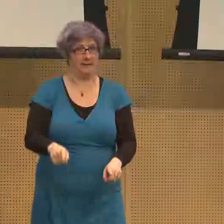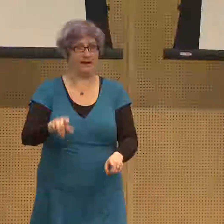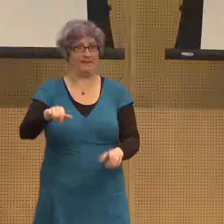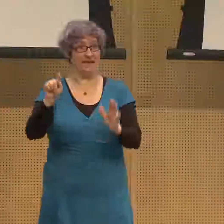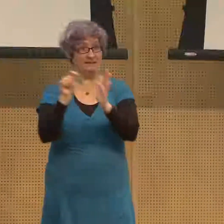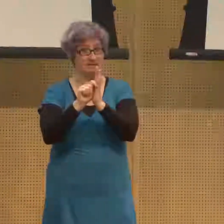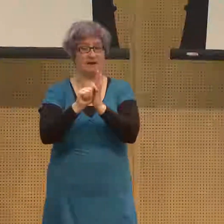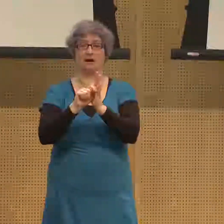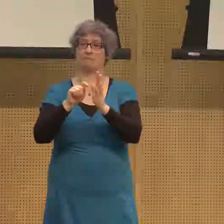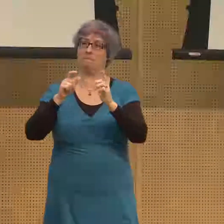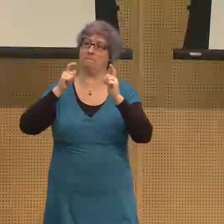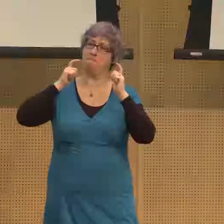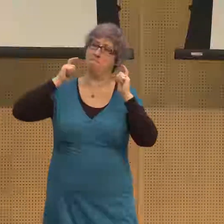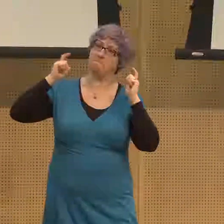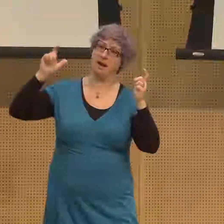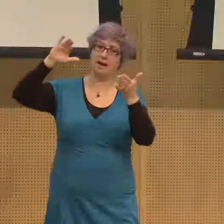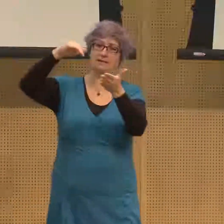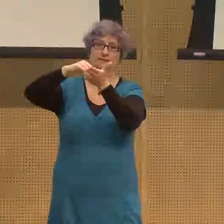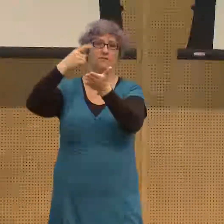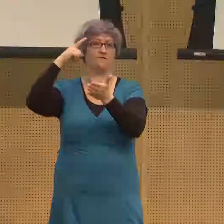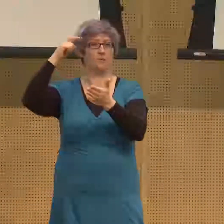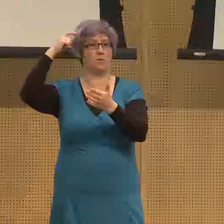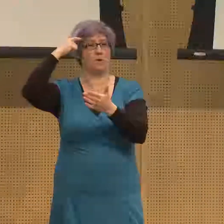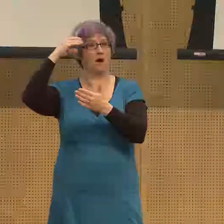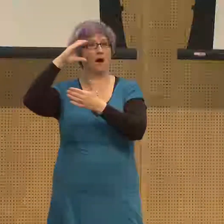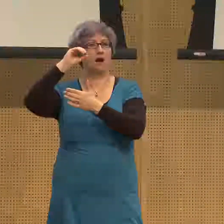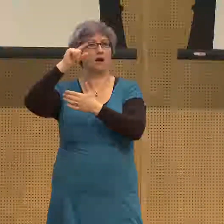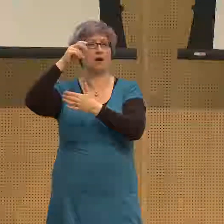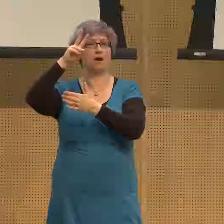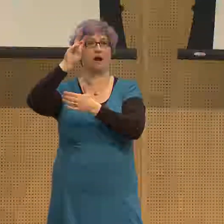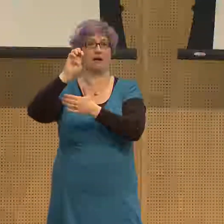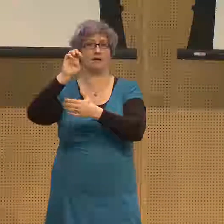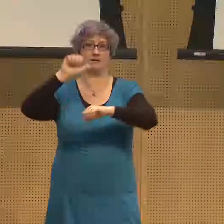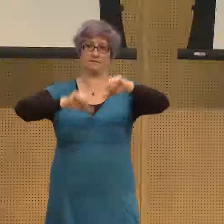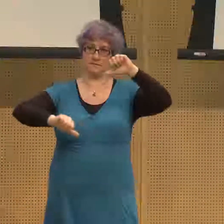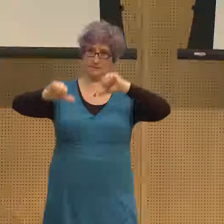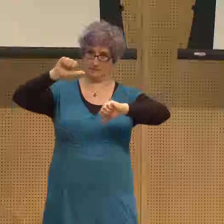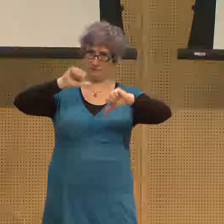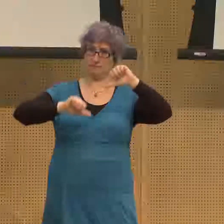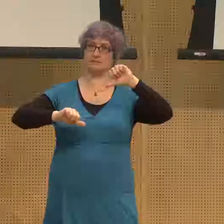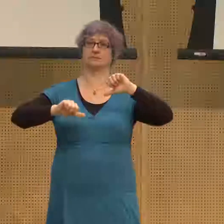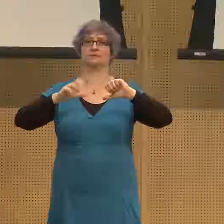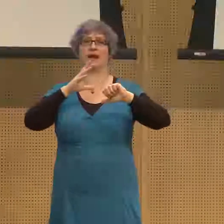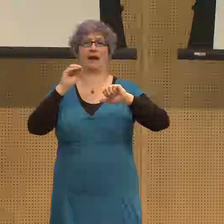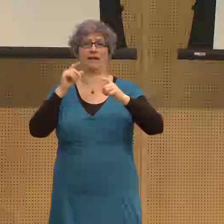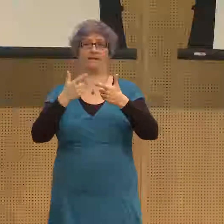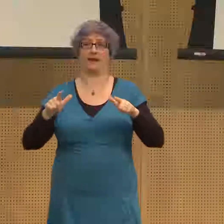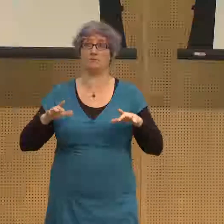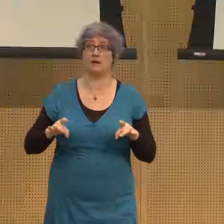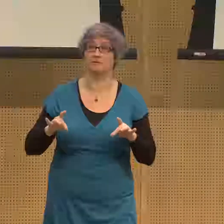I was lucky because MIT, at that time, had a huge center for cognitive science